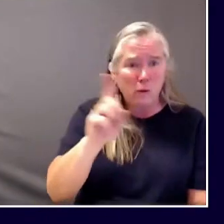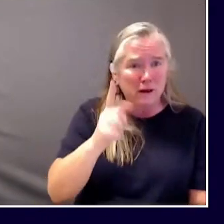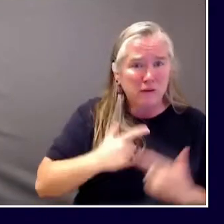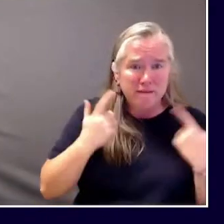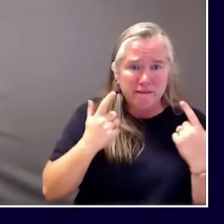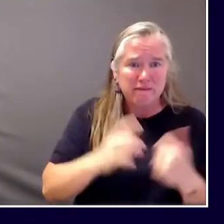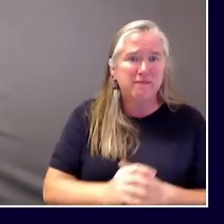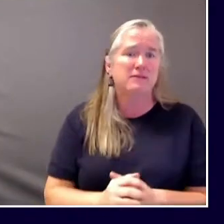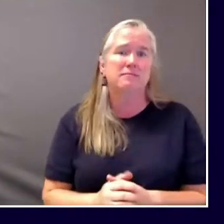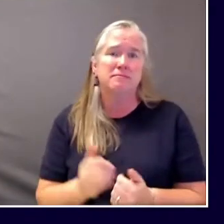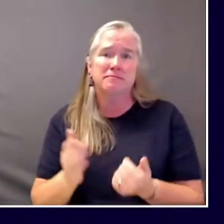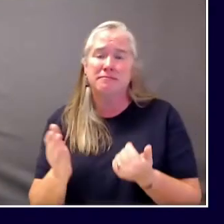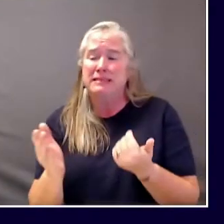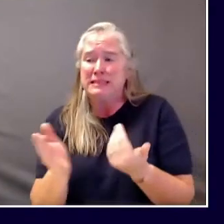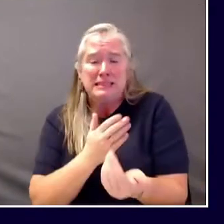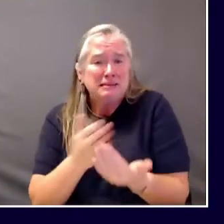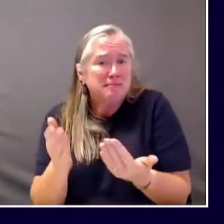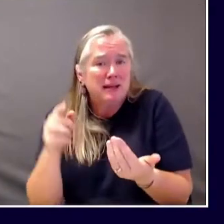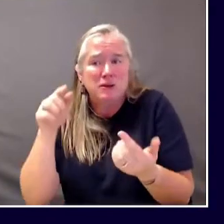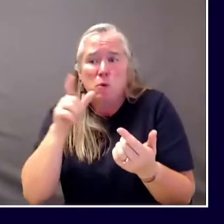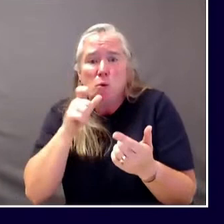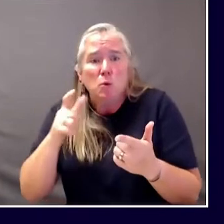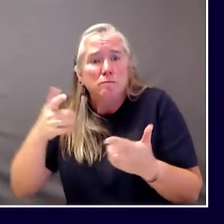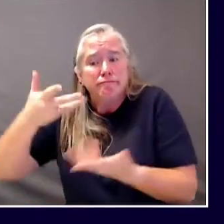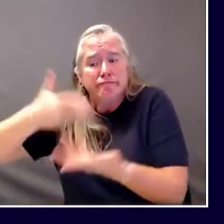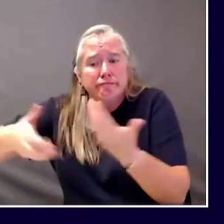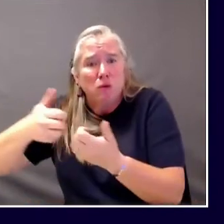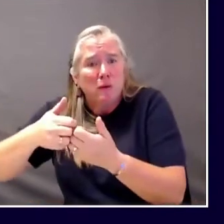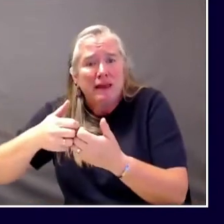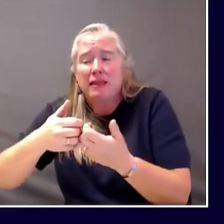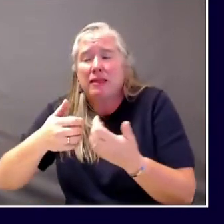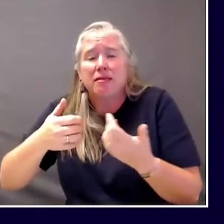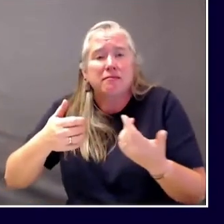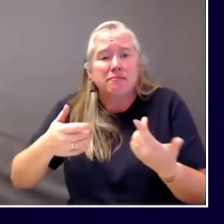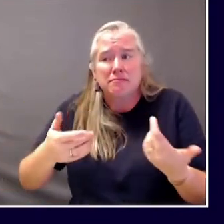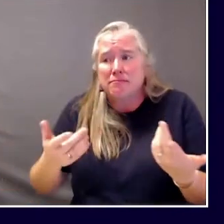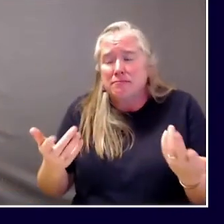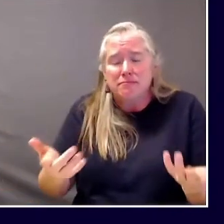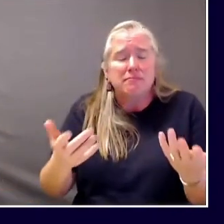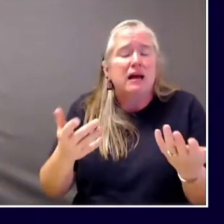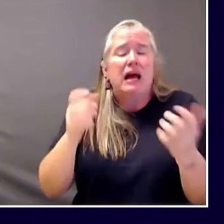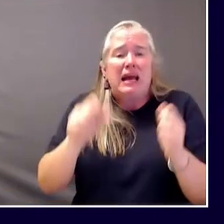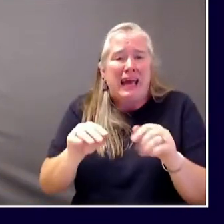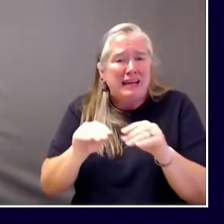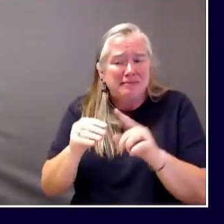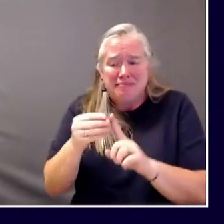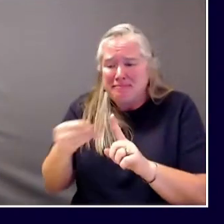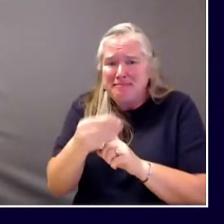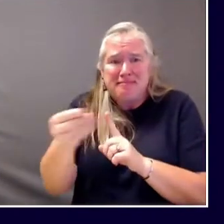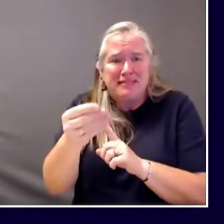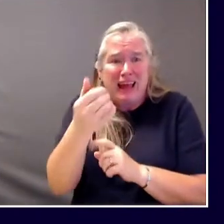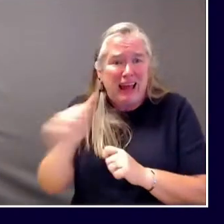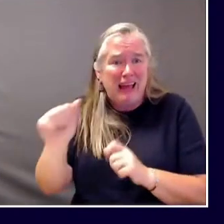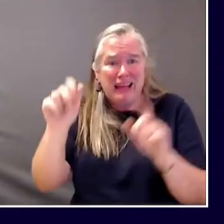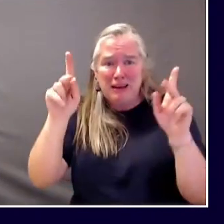the place you live